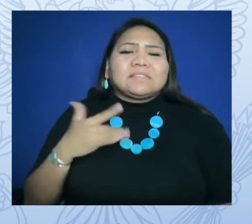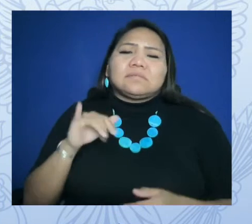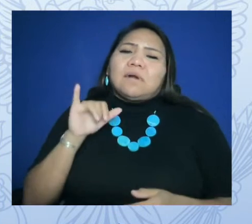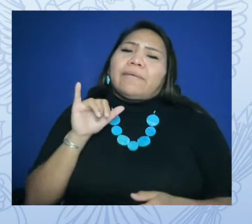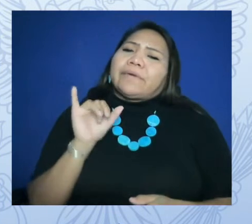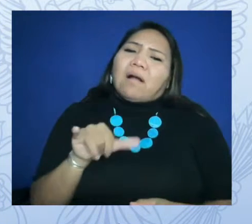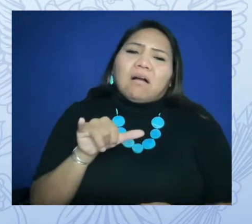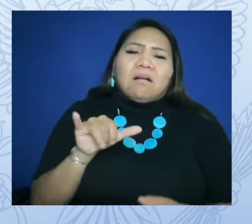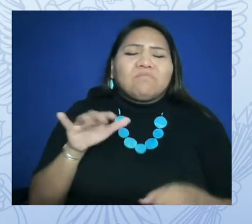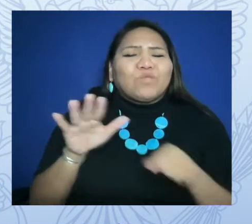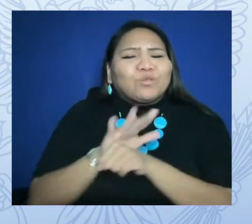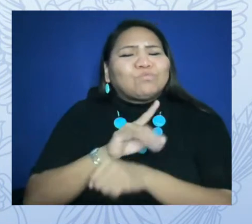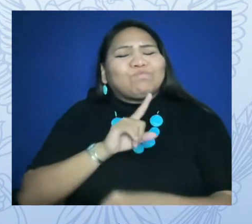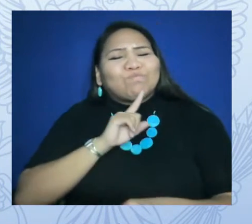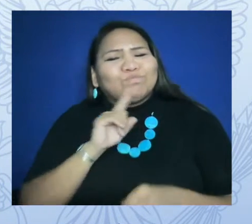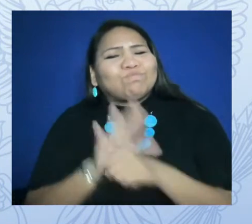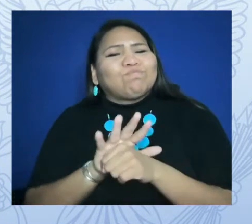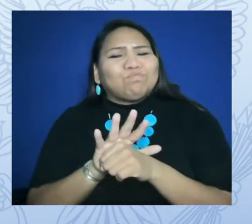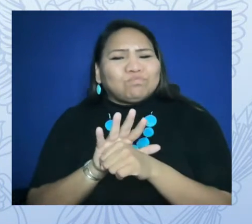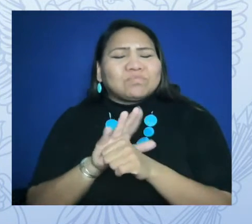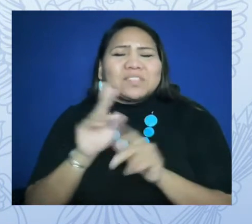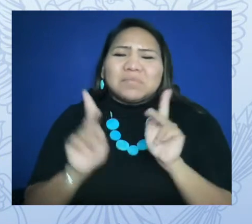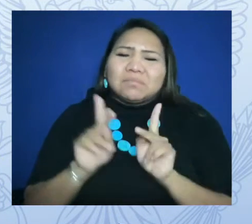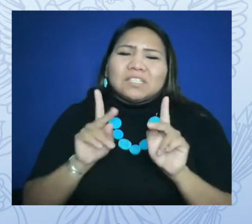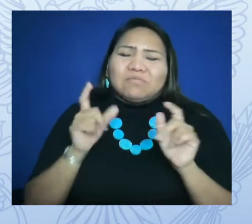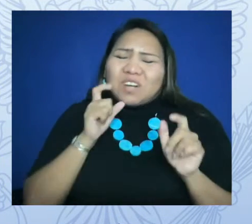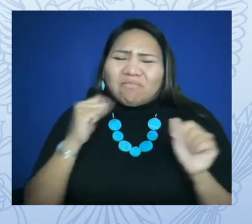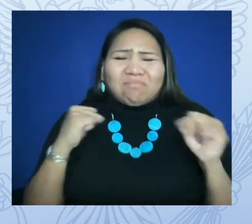Those who fought fight hardest for the shining country